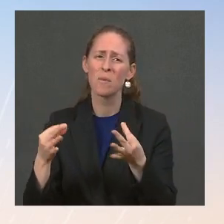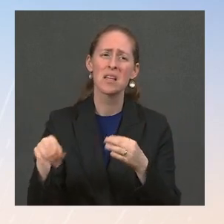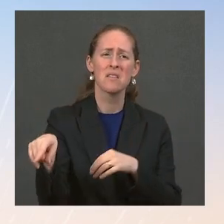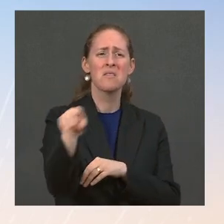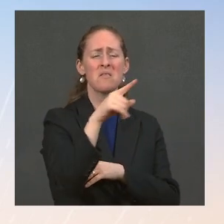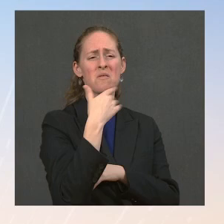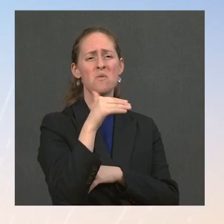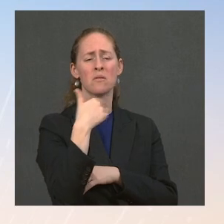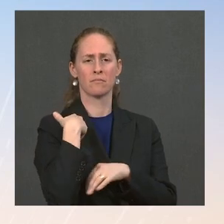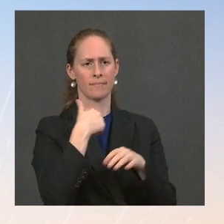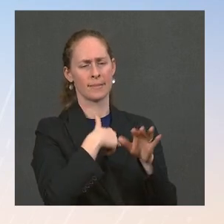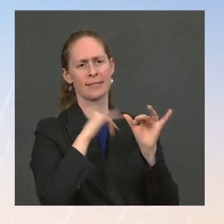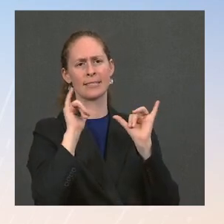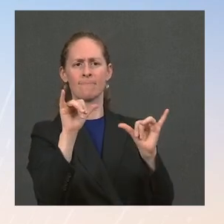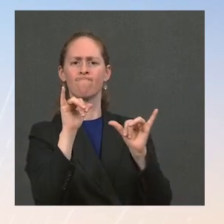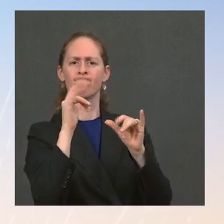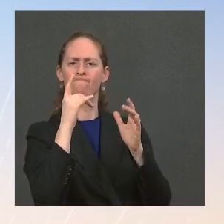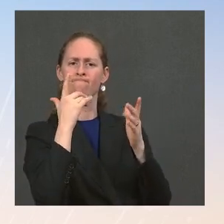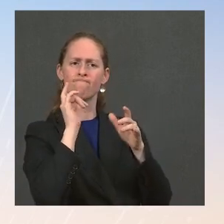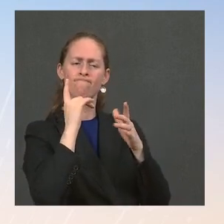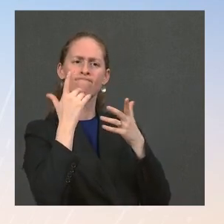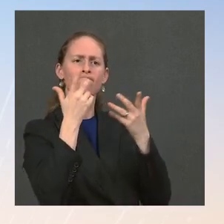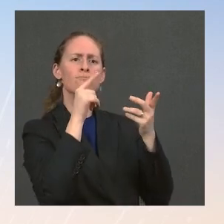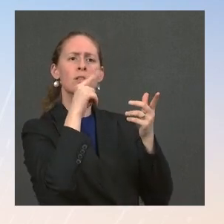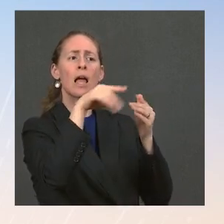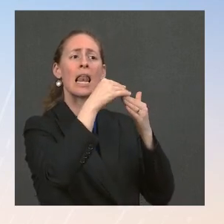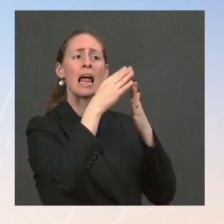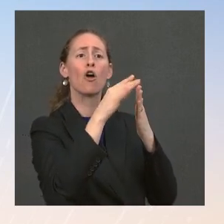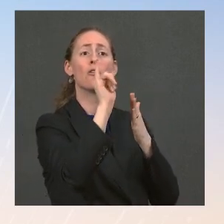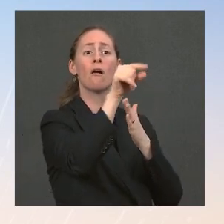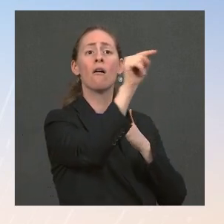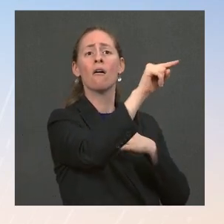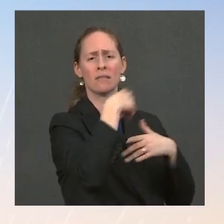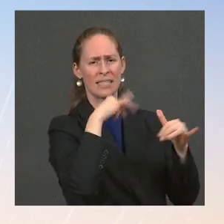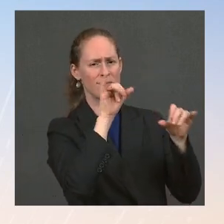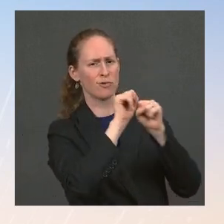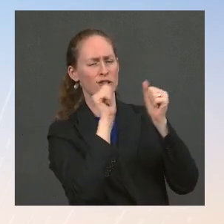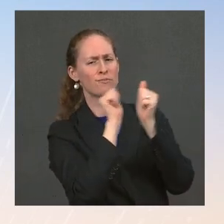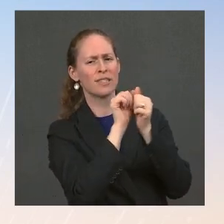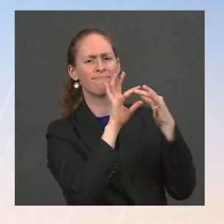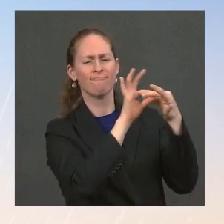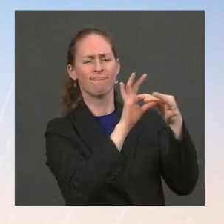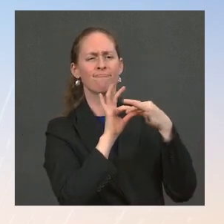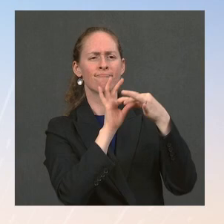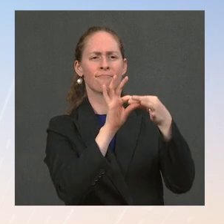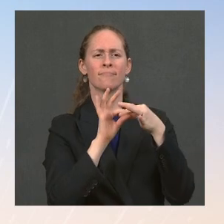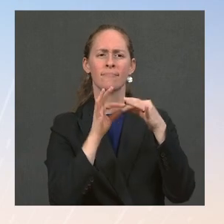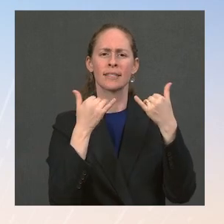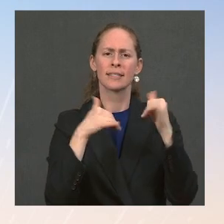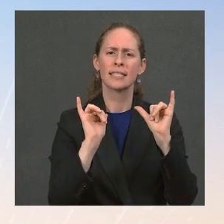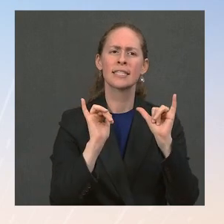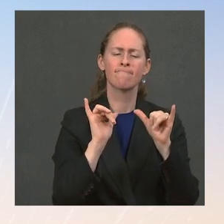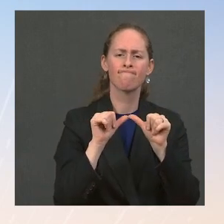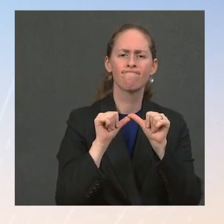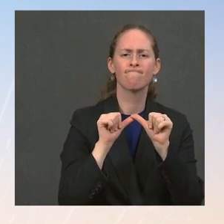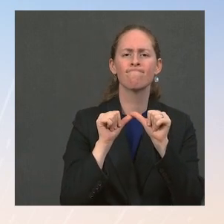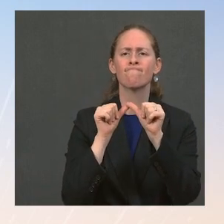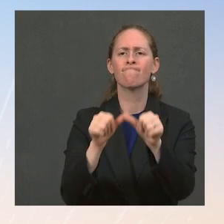with leaders in the region to work to get partners who stood by our side out of Afghanistan who want to depart.